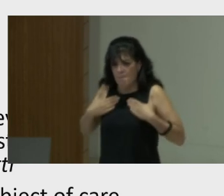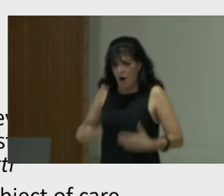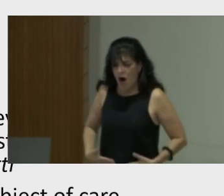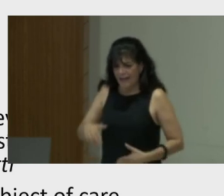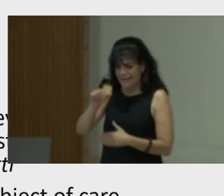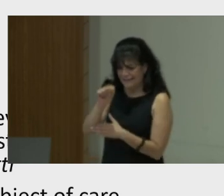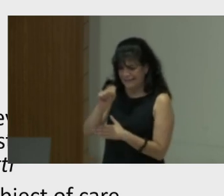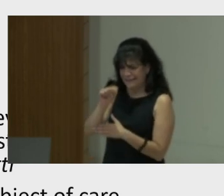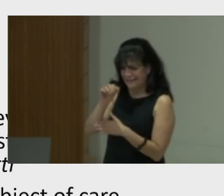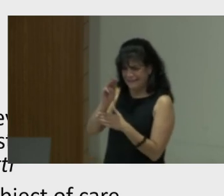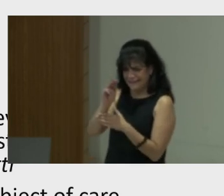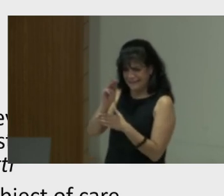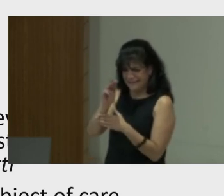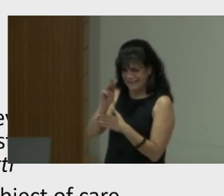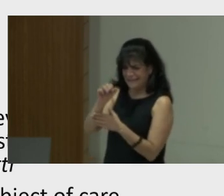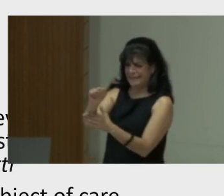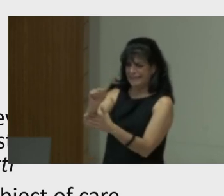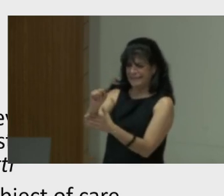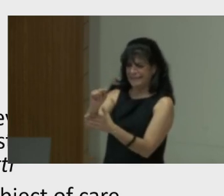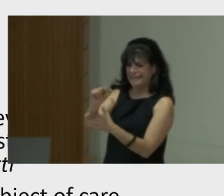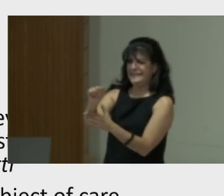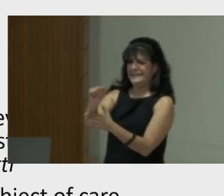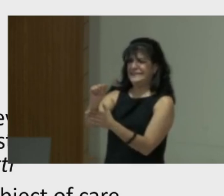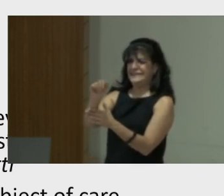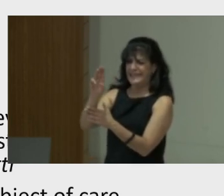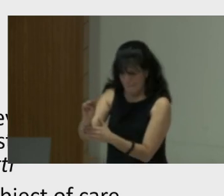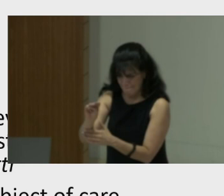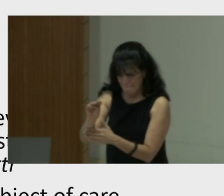None of us, whether we're adult or child or an object of care, but each of